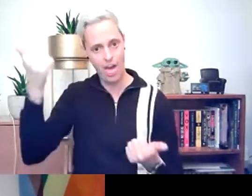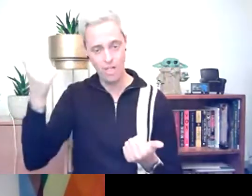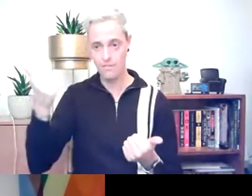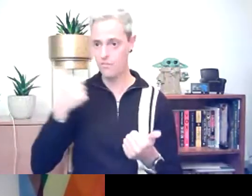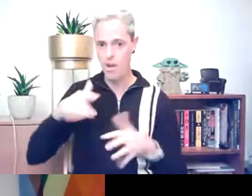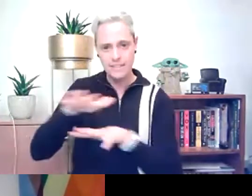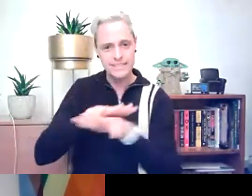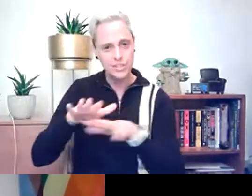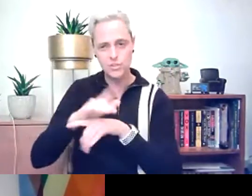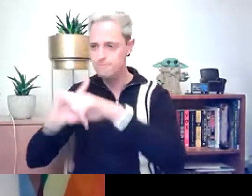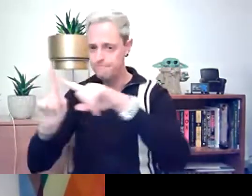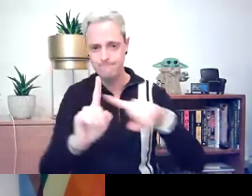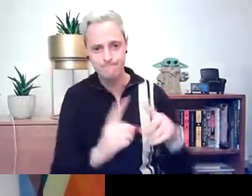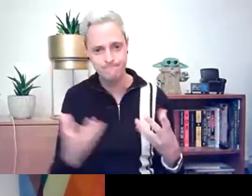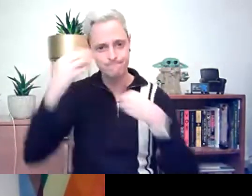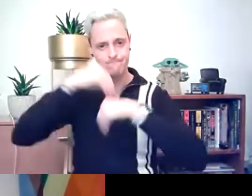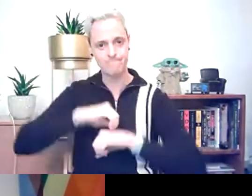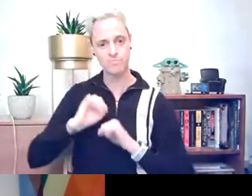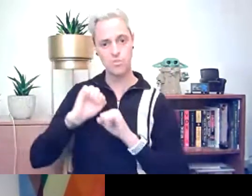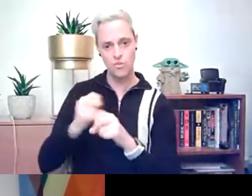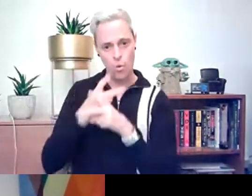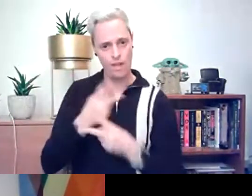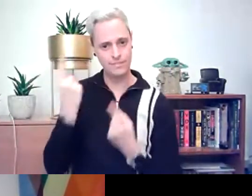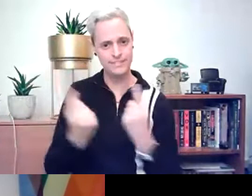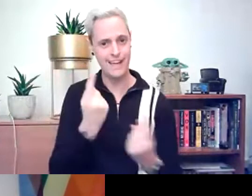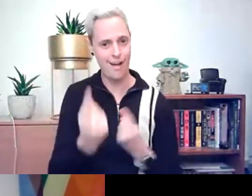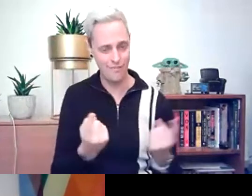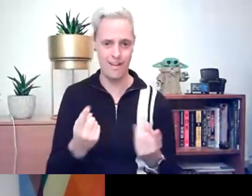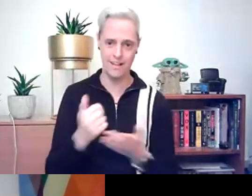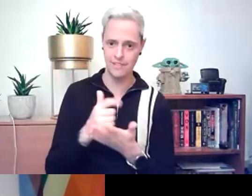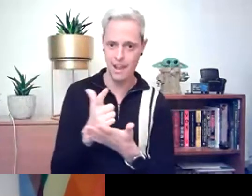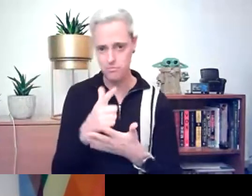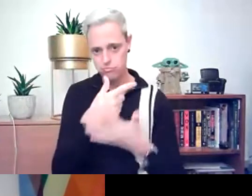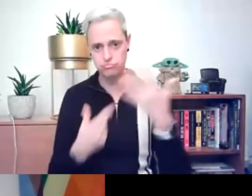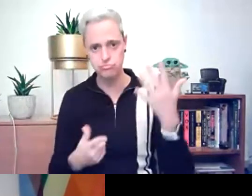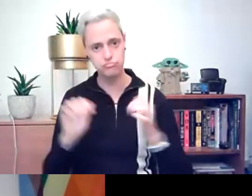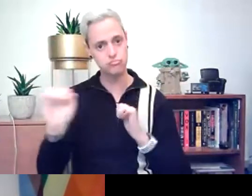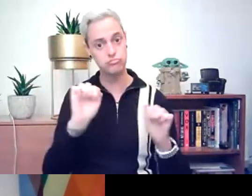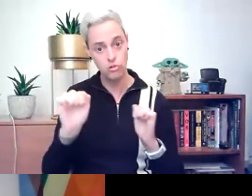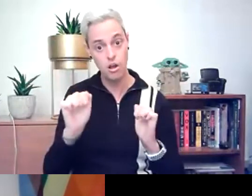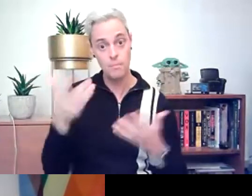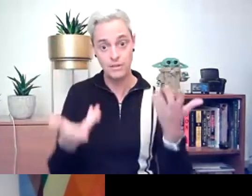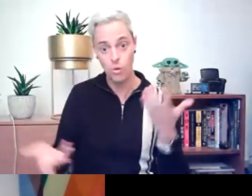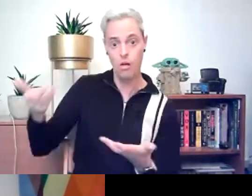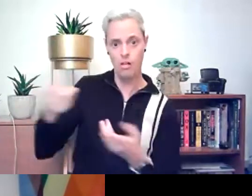18:10:09 able to give that gift to to other people so simultaneously as to working out